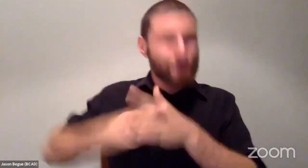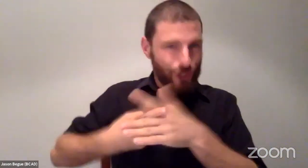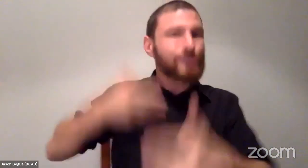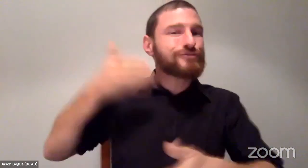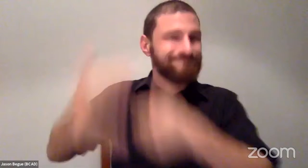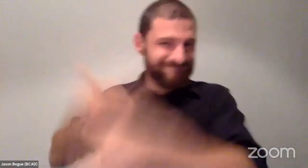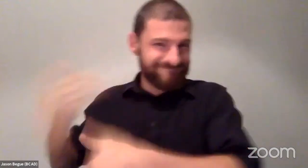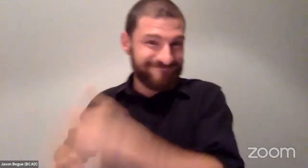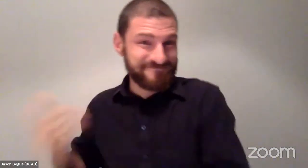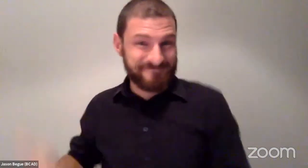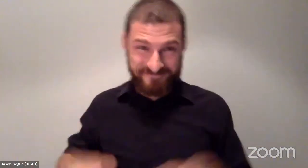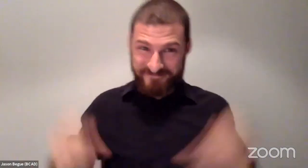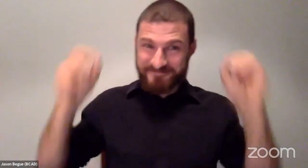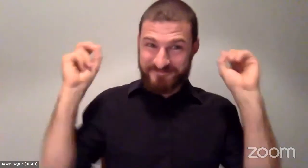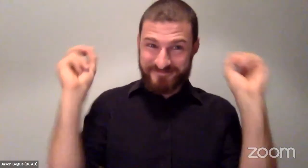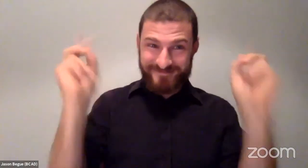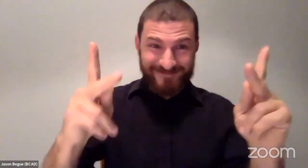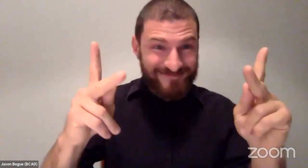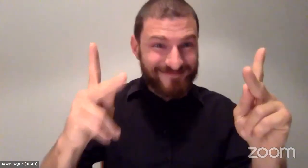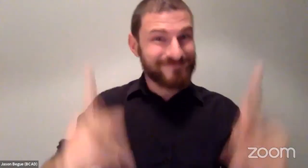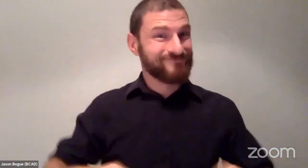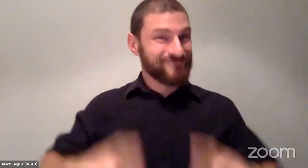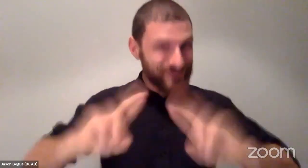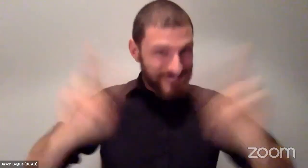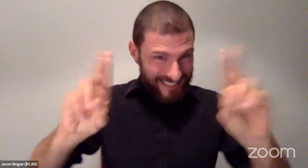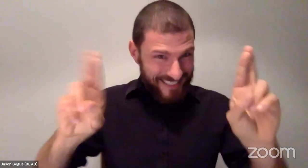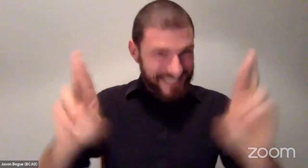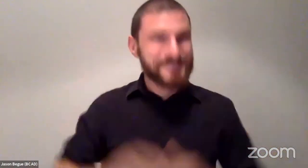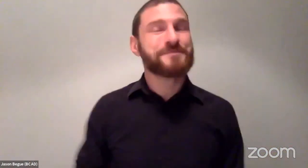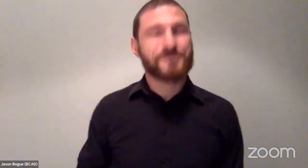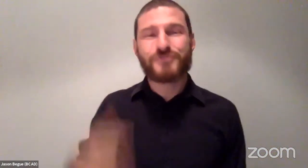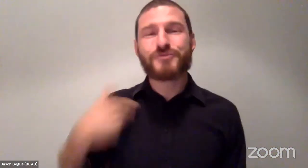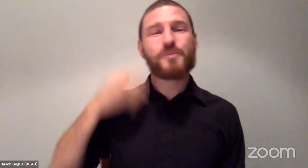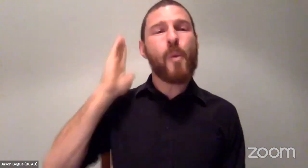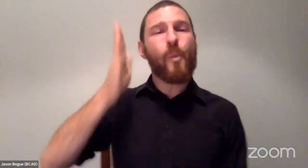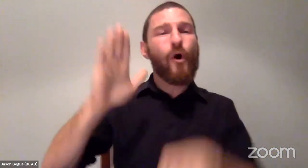introductions, we will move forward and start with our panel discussion. So if everybody